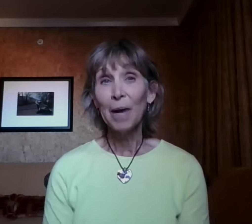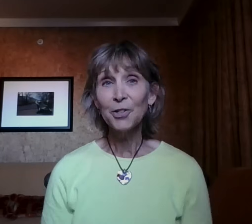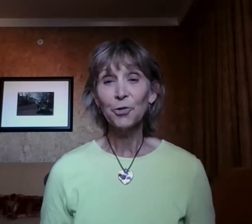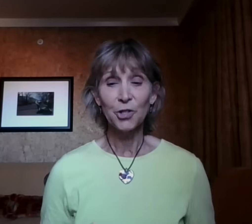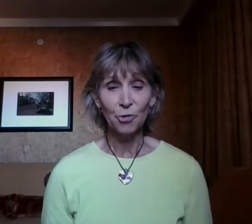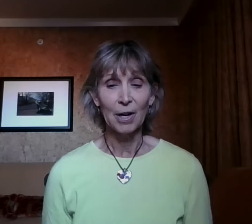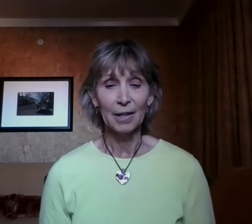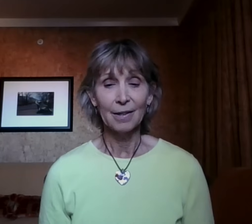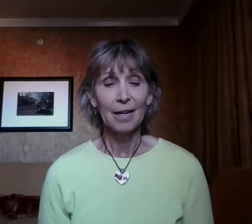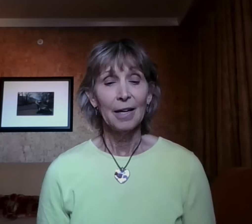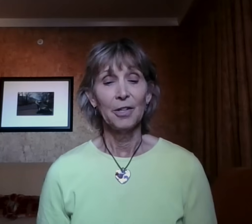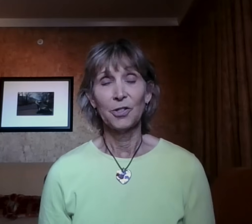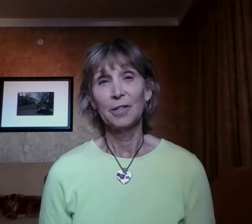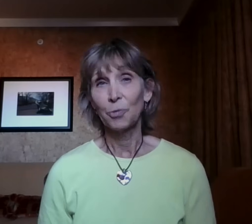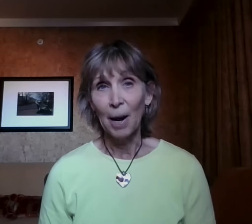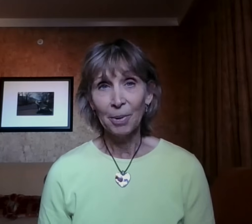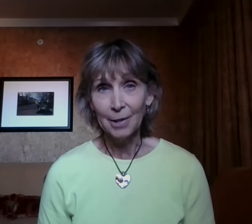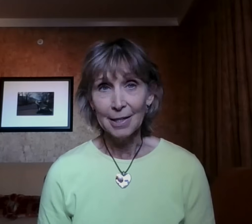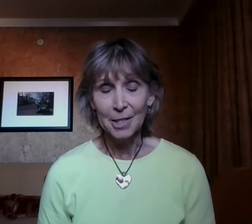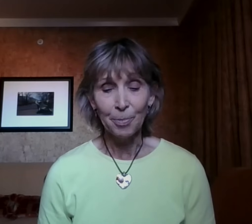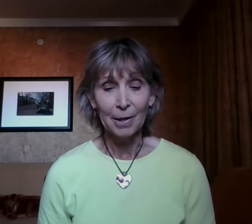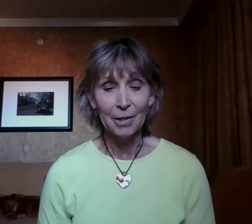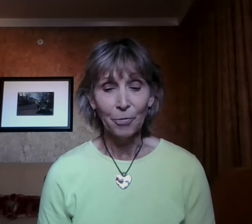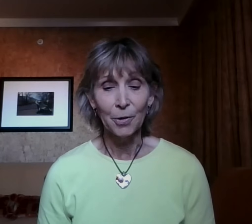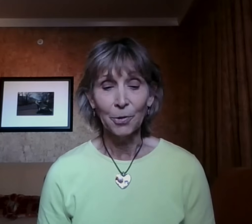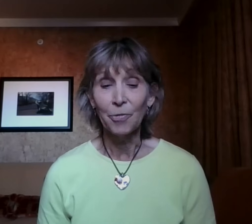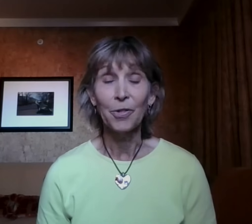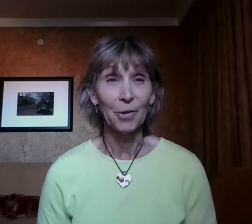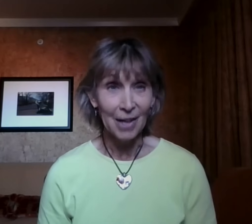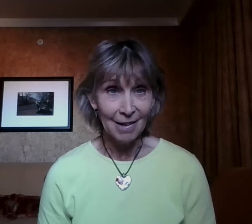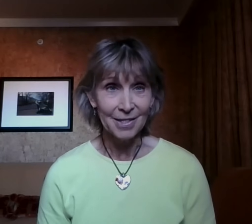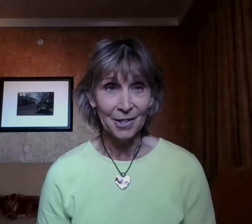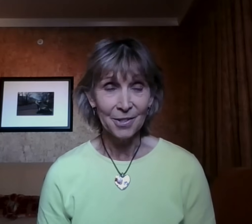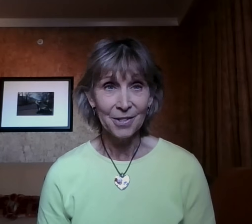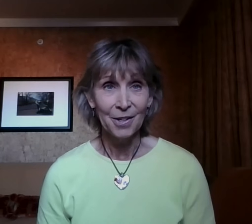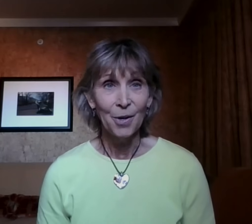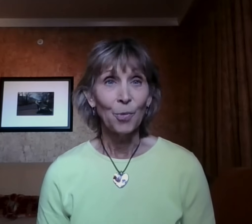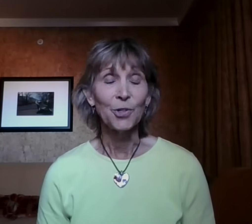So our major strength is this rapidly expanding field of theragnostics,